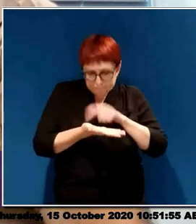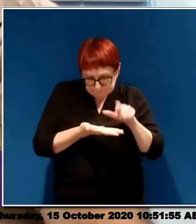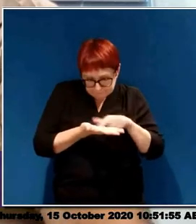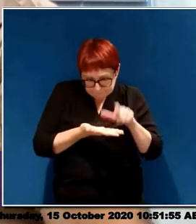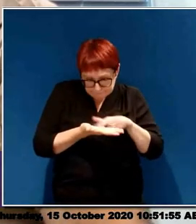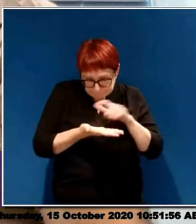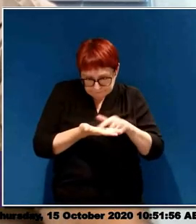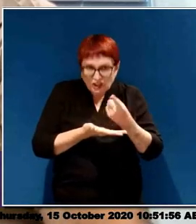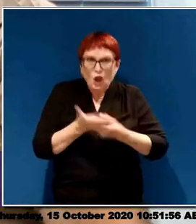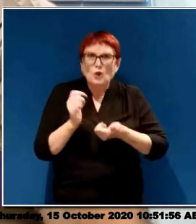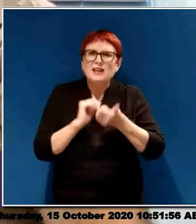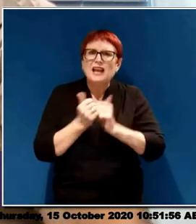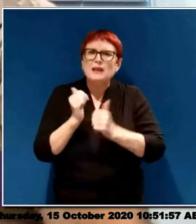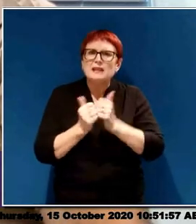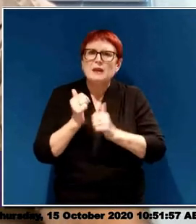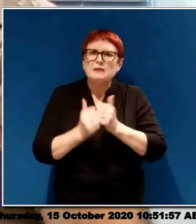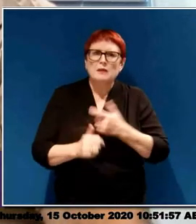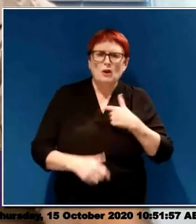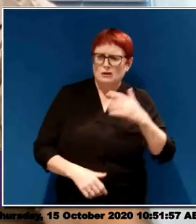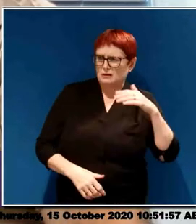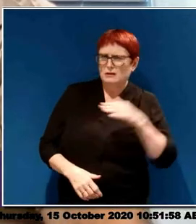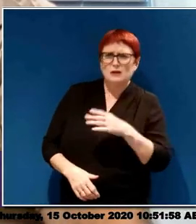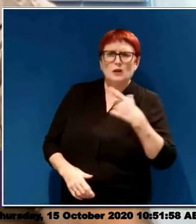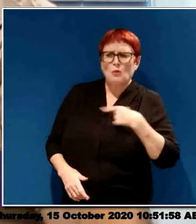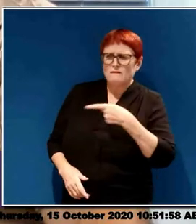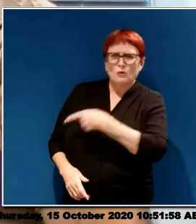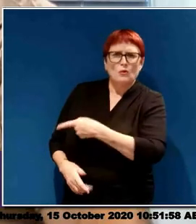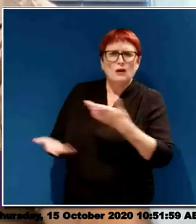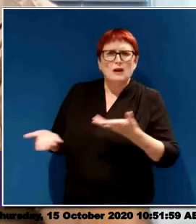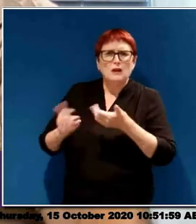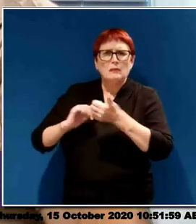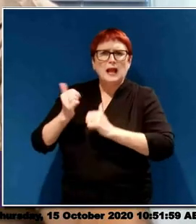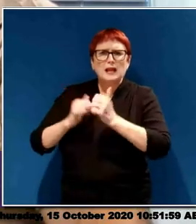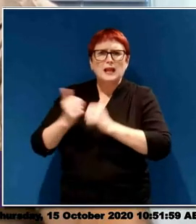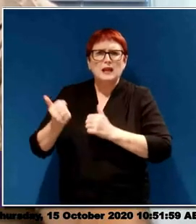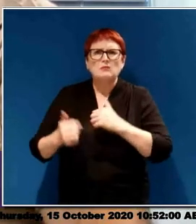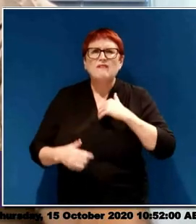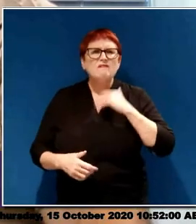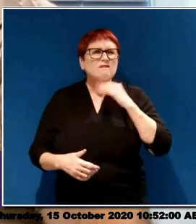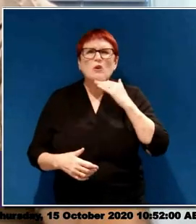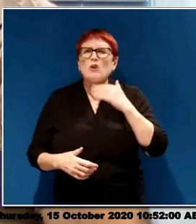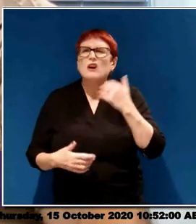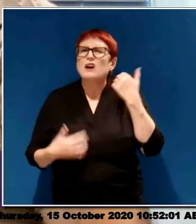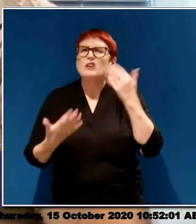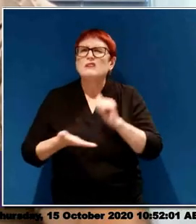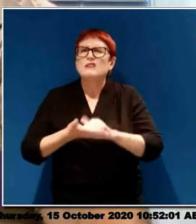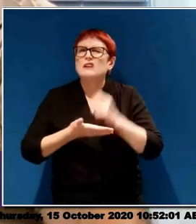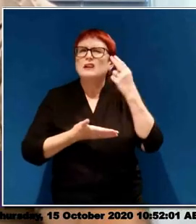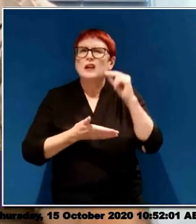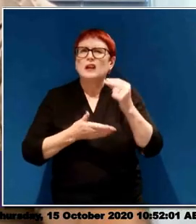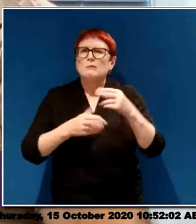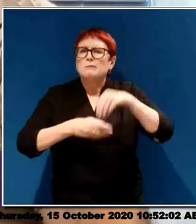"Why is Jack playing frog game" - I don't know what it was called, some frog game, - "on his iPad?"